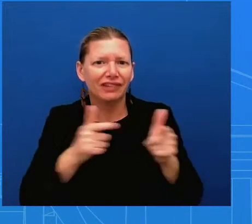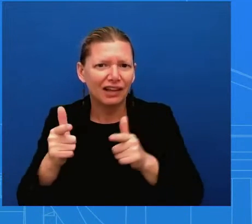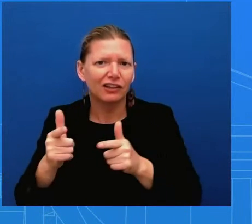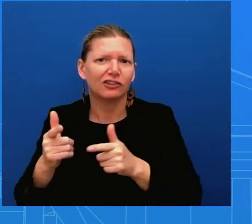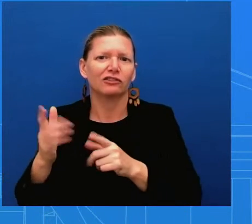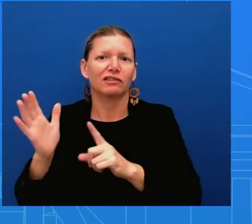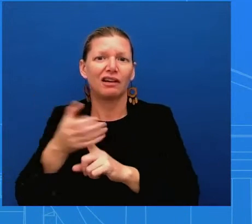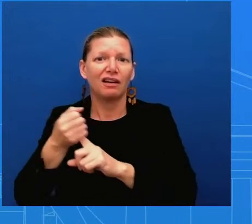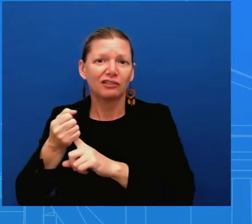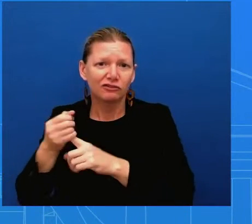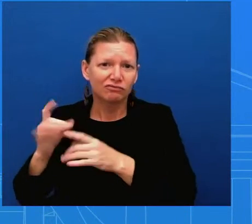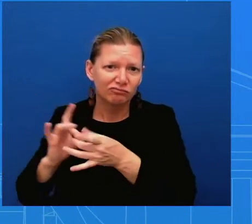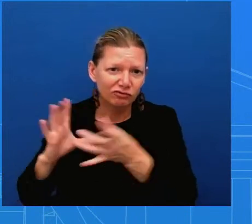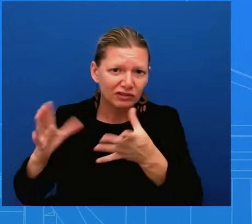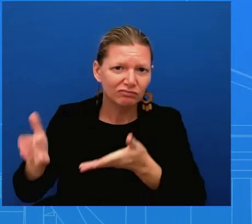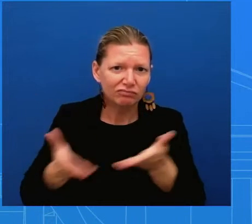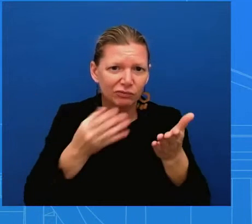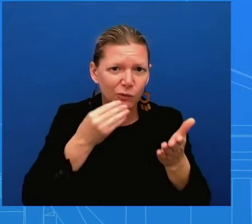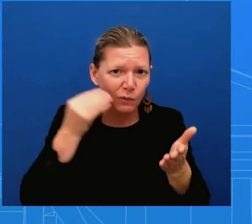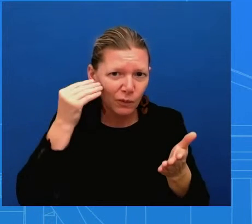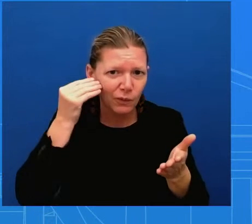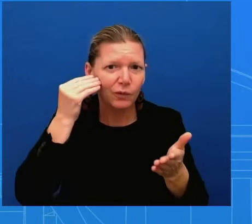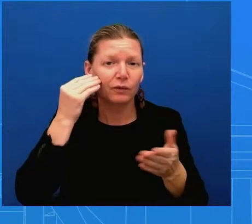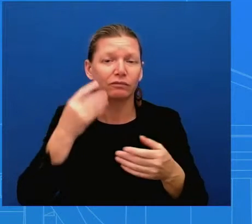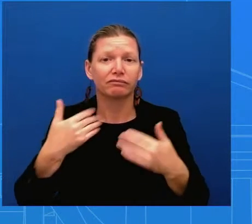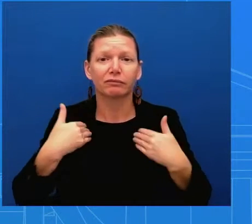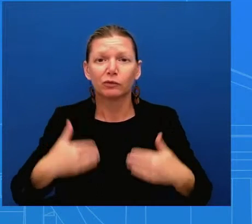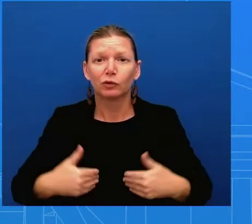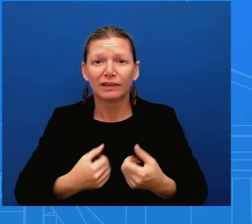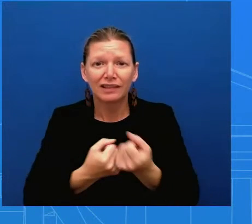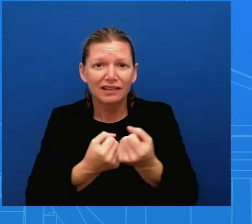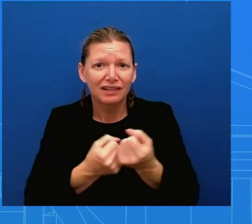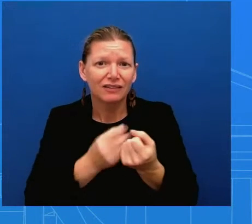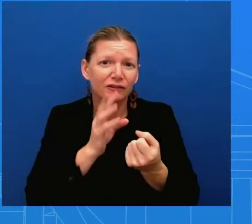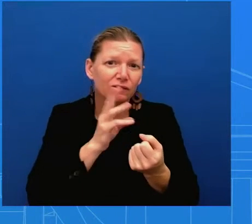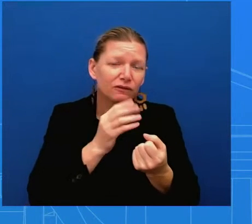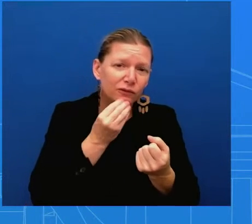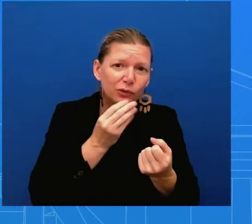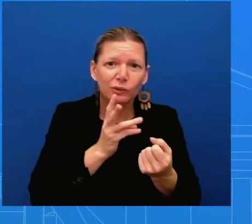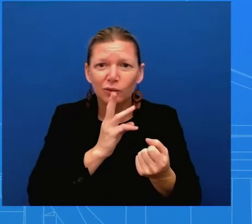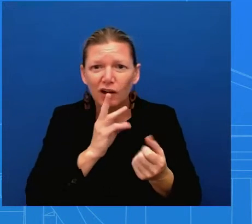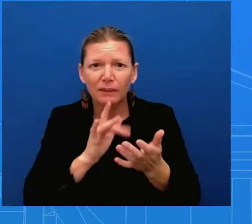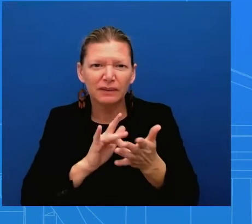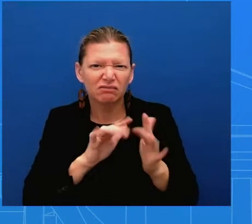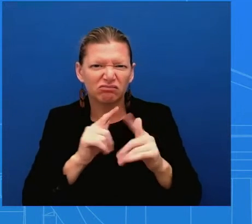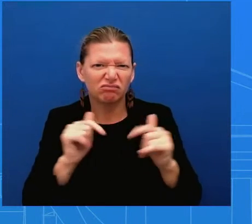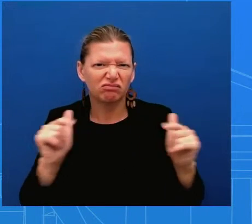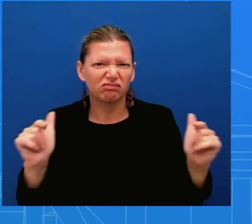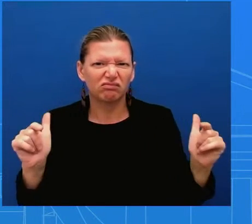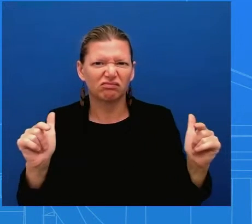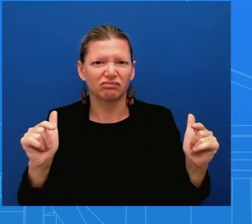in getting humanitarian assistance into Gaza. And so -- so, going to be super -- kind of super --